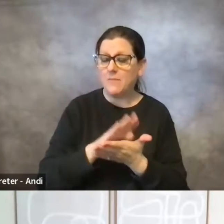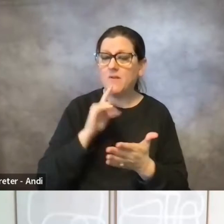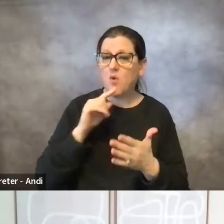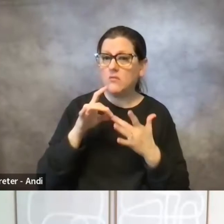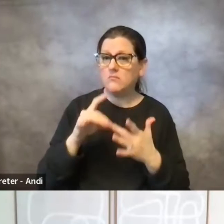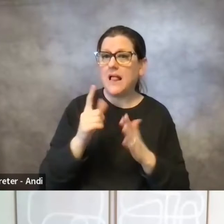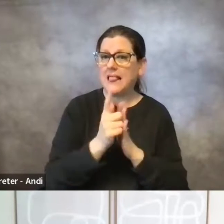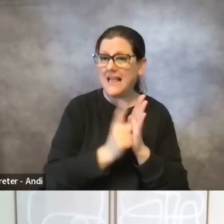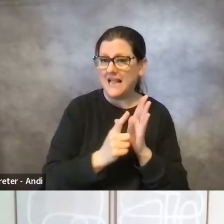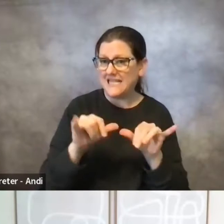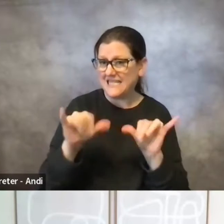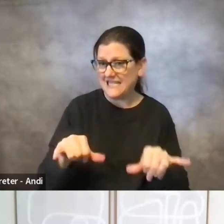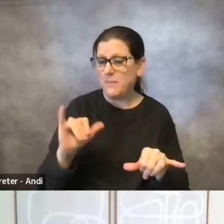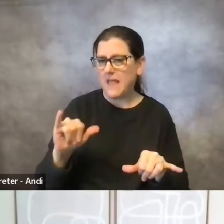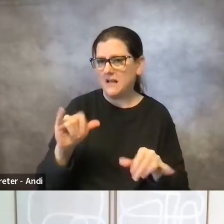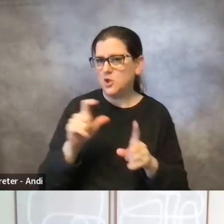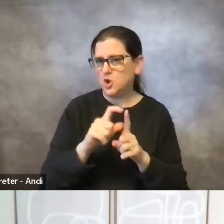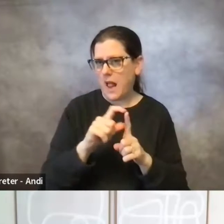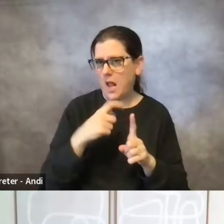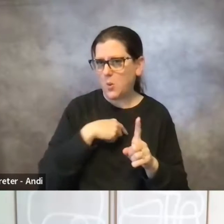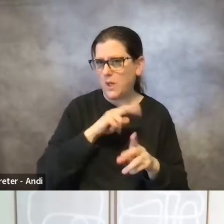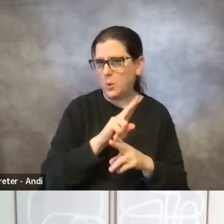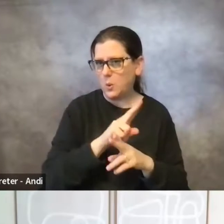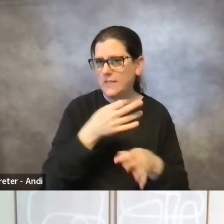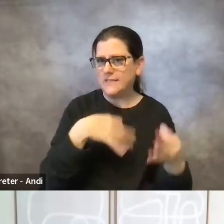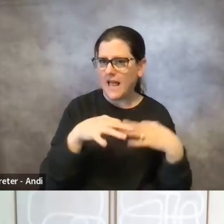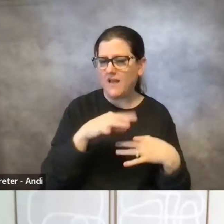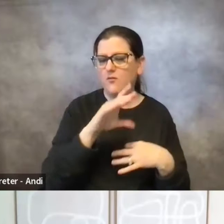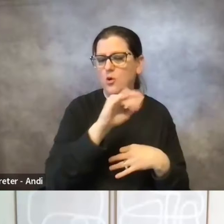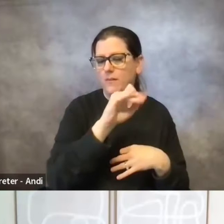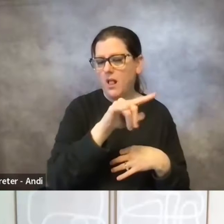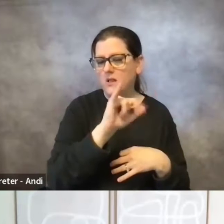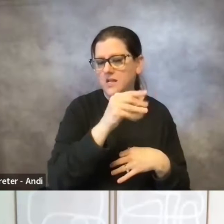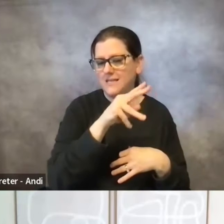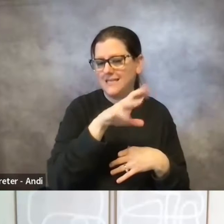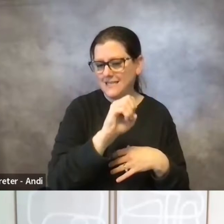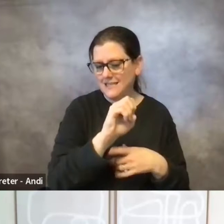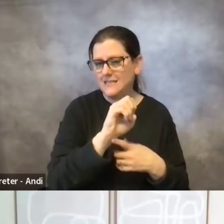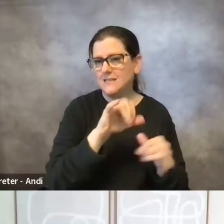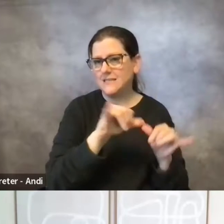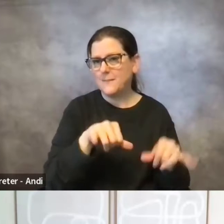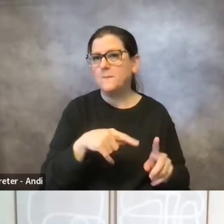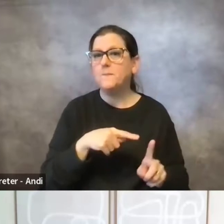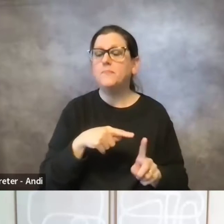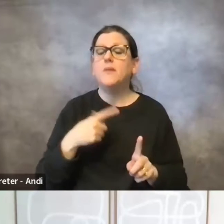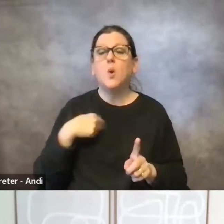That's the terminology we use for that instead of the criminal justice system. And we've had this going, this is our fourth